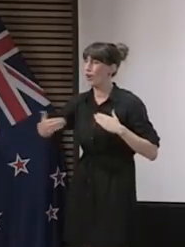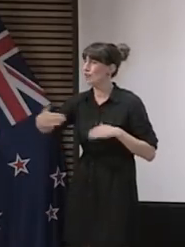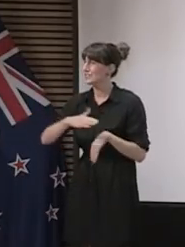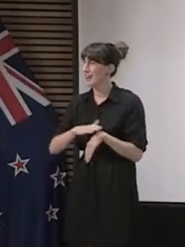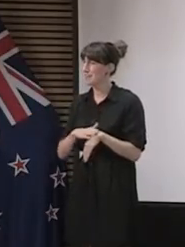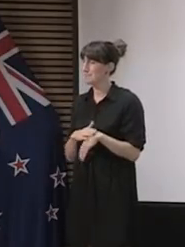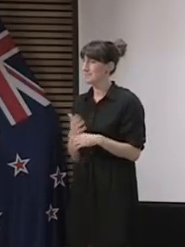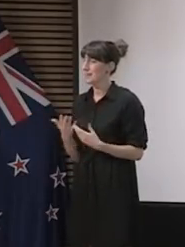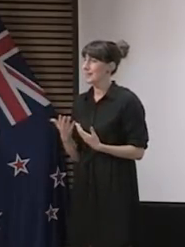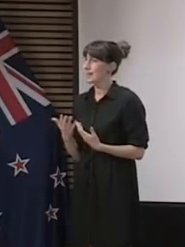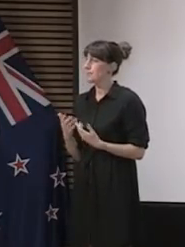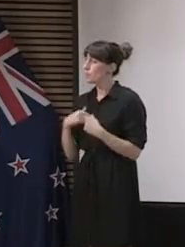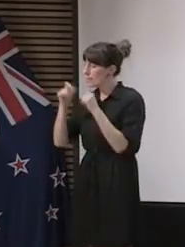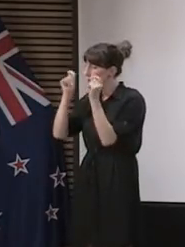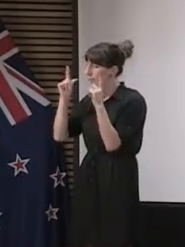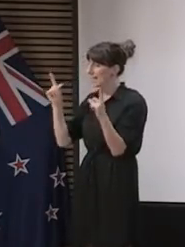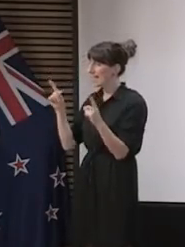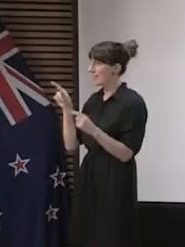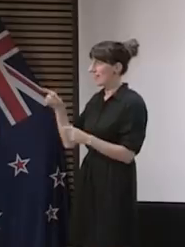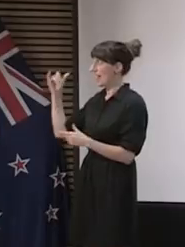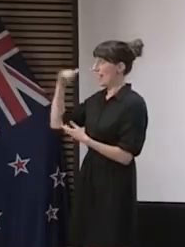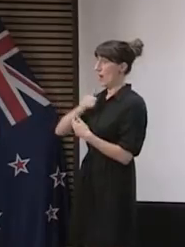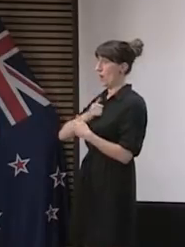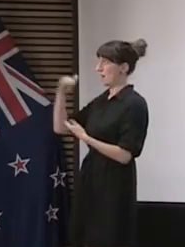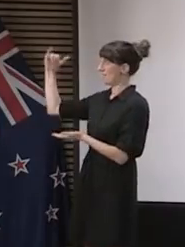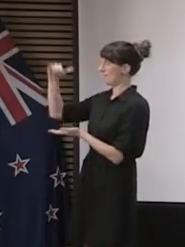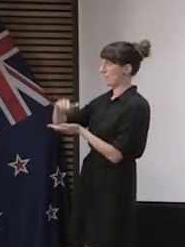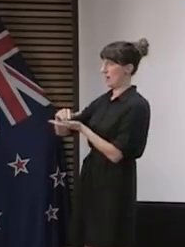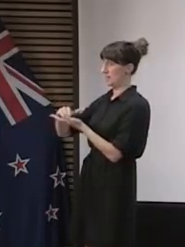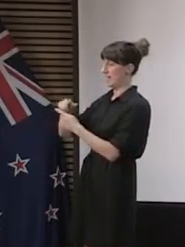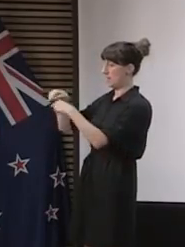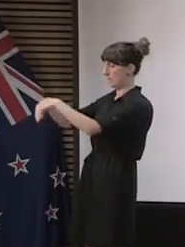generally the boarder isa vulnerability that we havewater tight arrangementsaround but